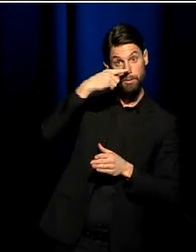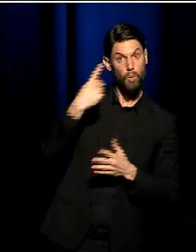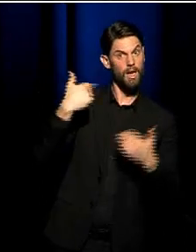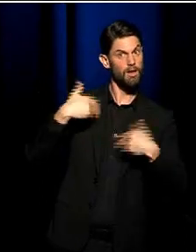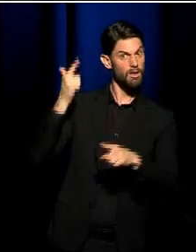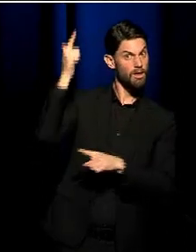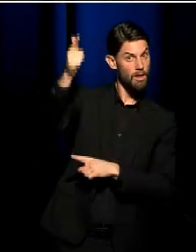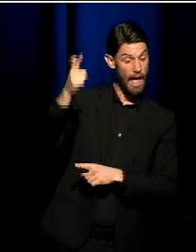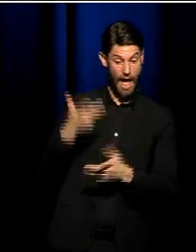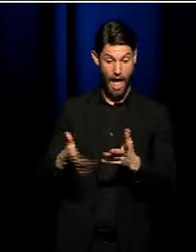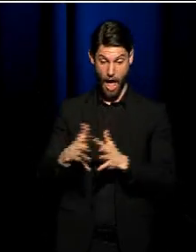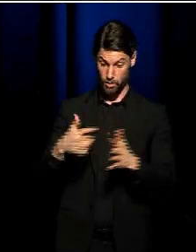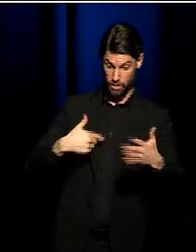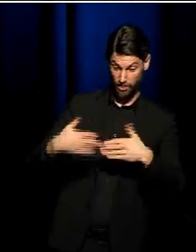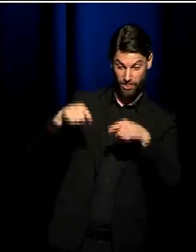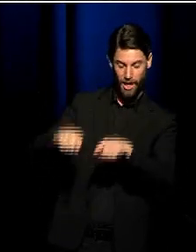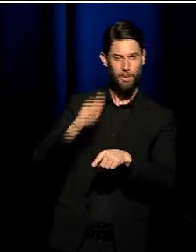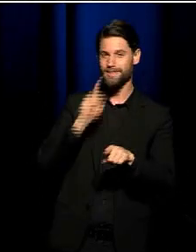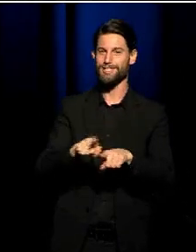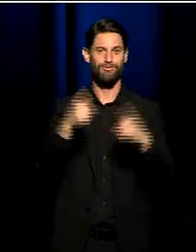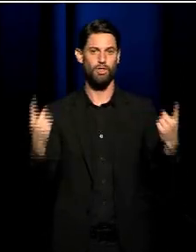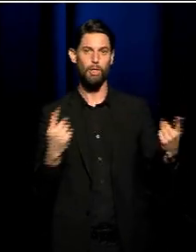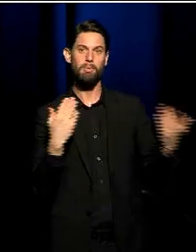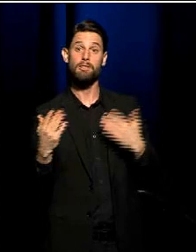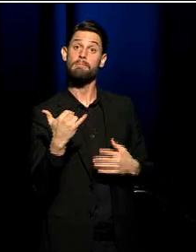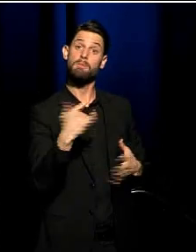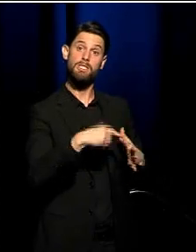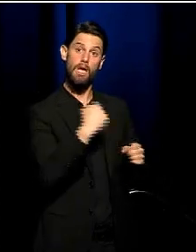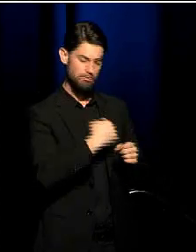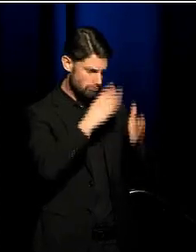from a hearing considering the exclusion of children with disability from a